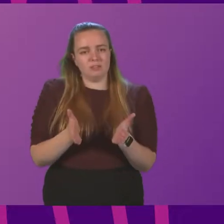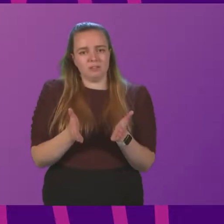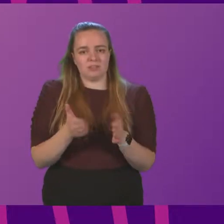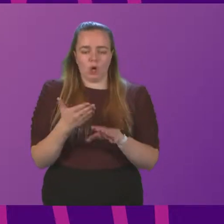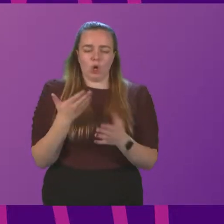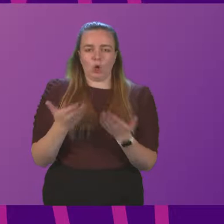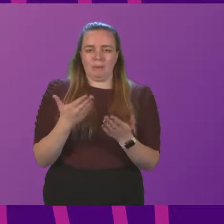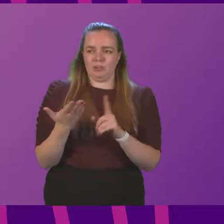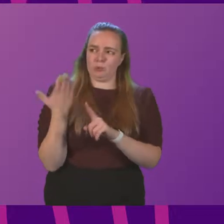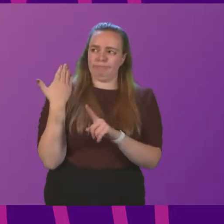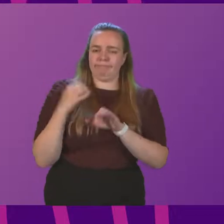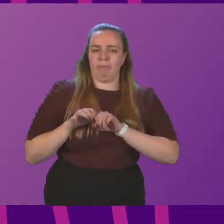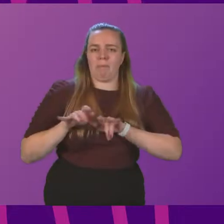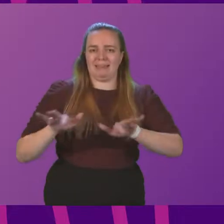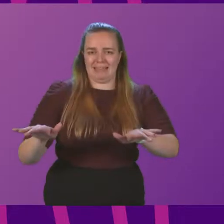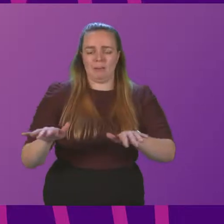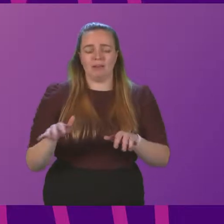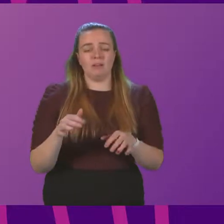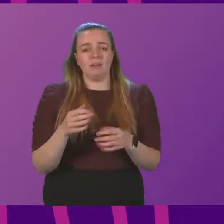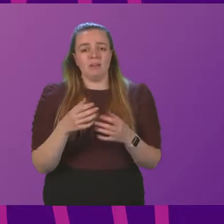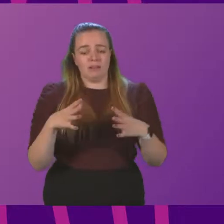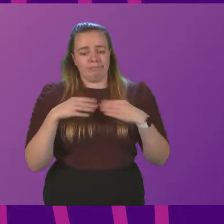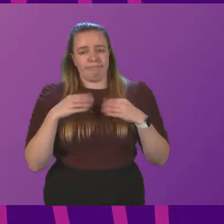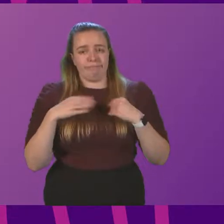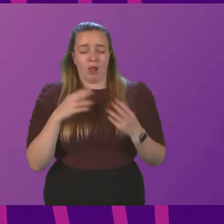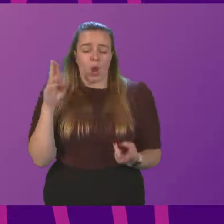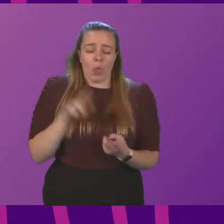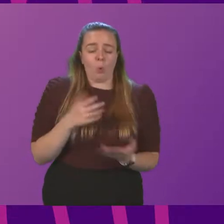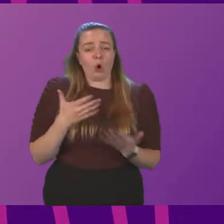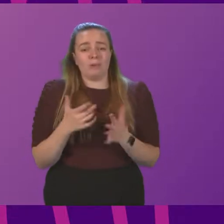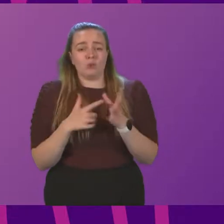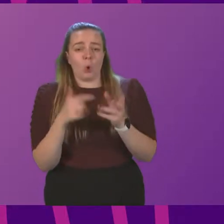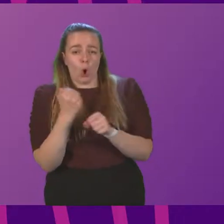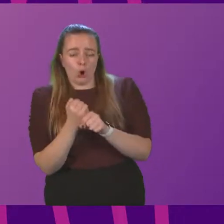stages in the pandemic, and case numbers are much lower than in August and early September. However,